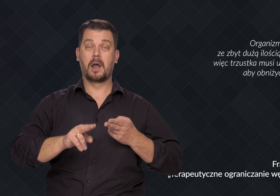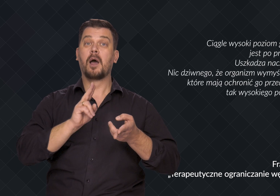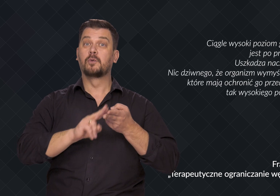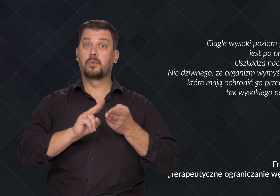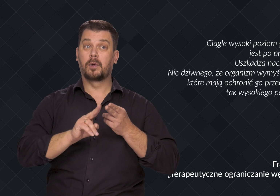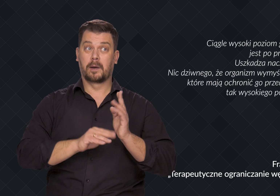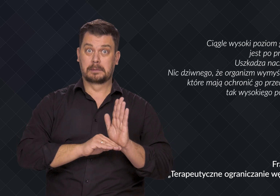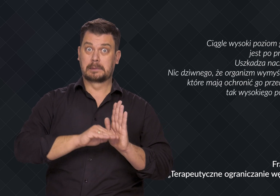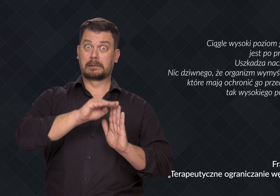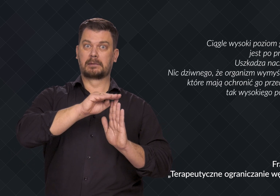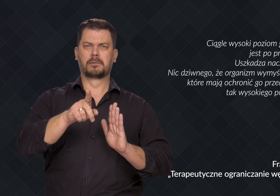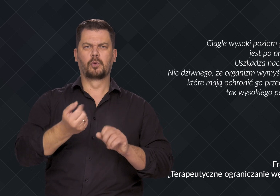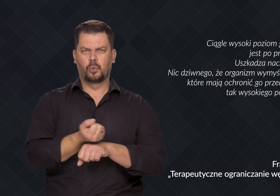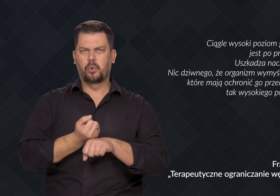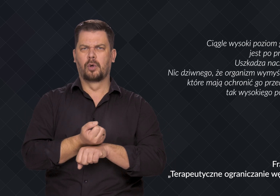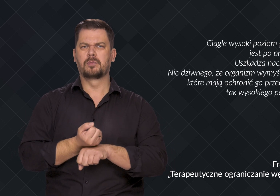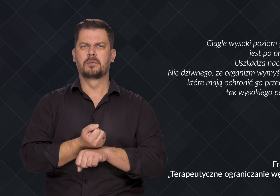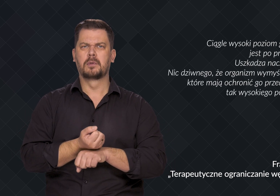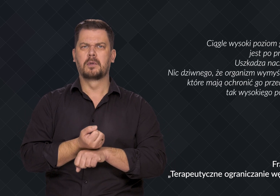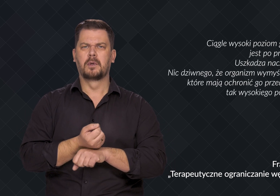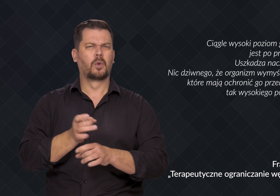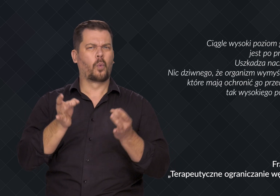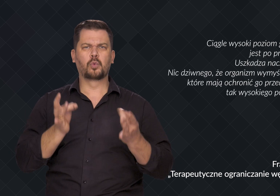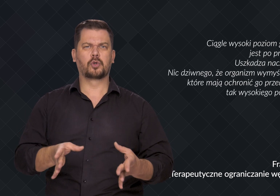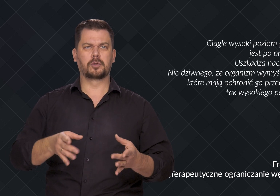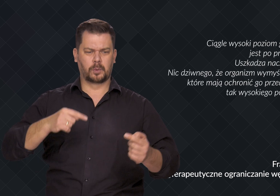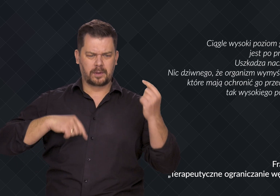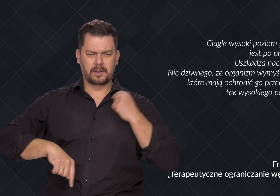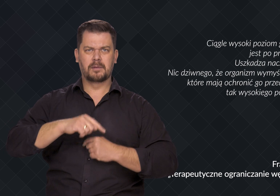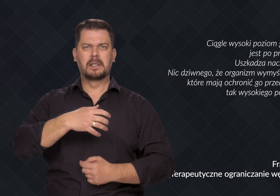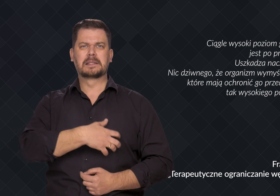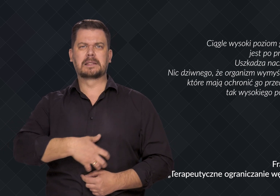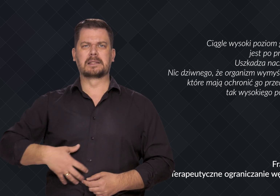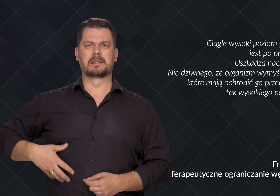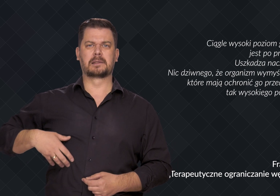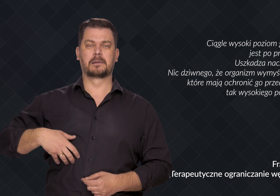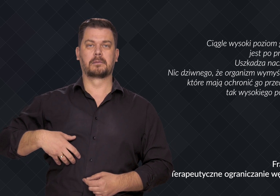Persistently high glucose levels in the blood are simply toxic. It damages blood vessels and organs.